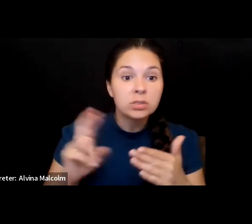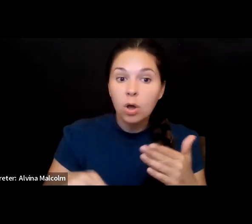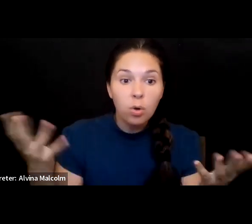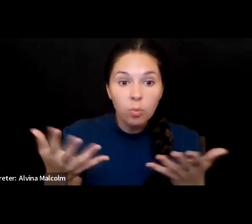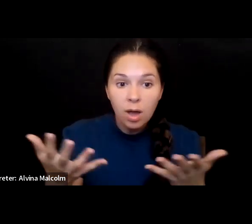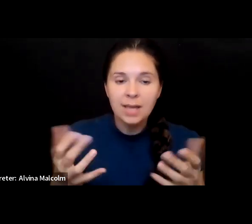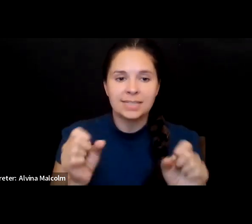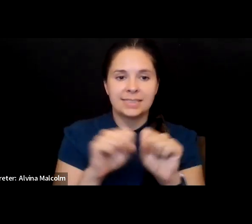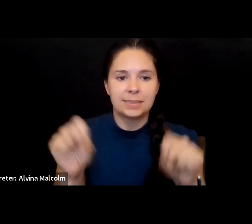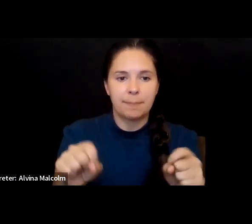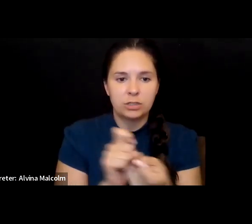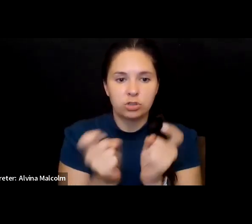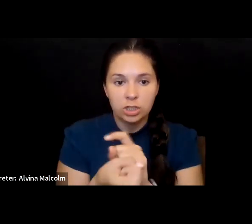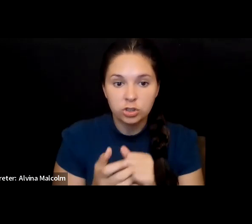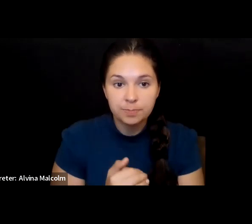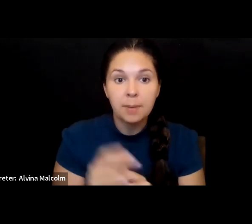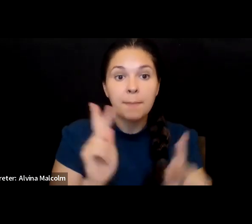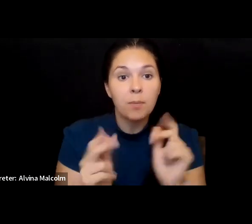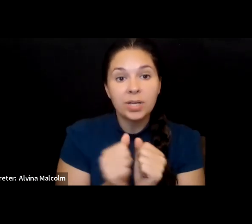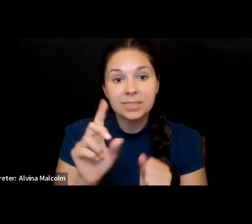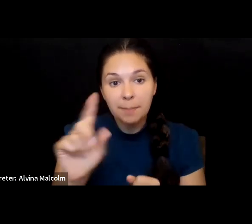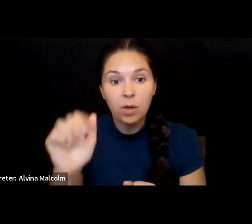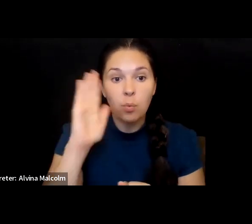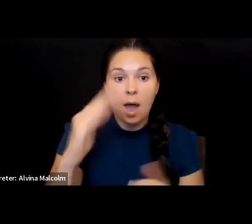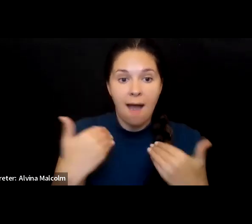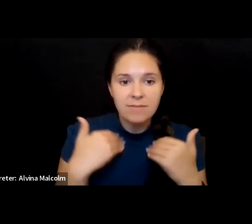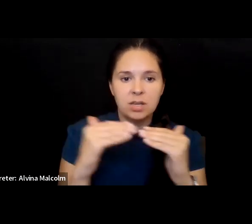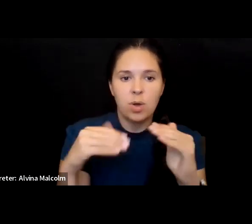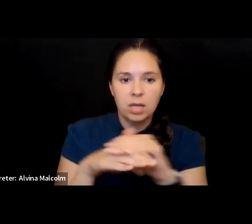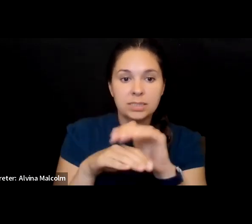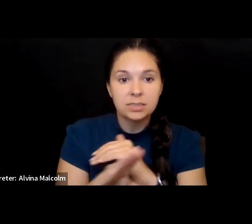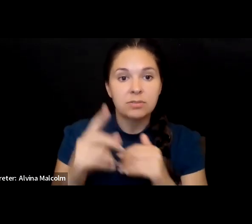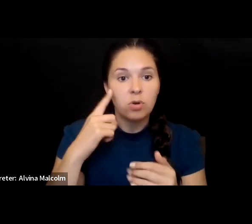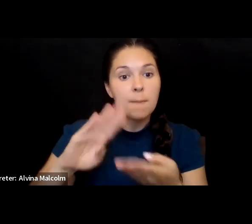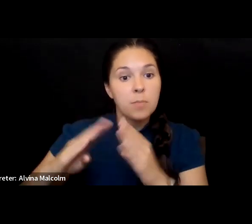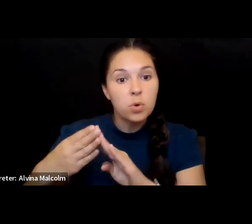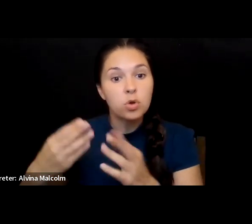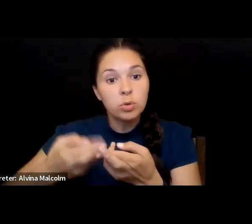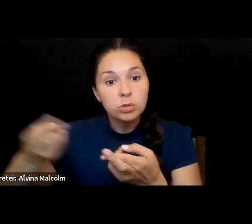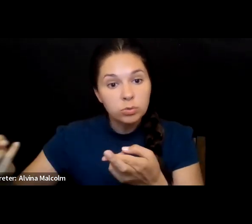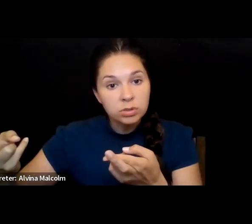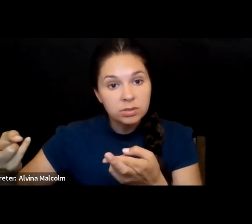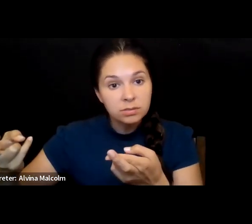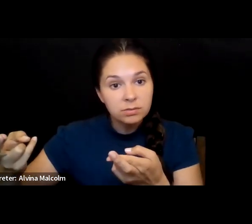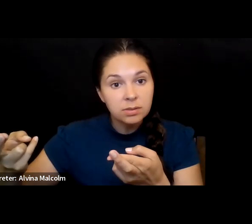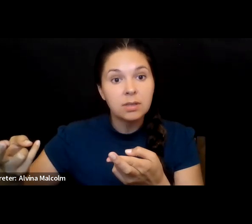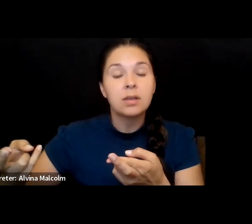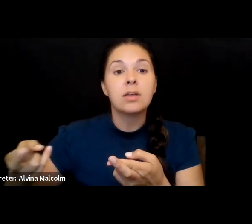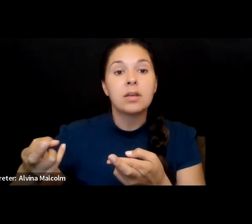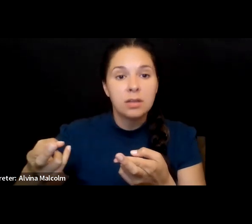Disaster preparedness, response,